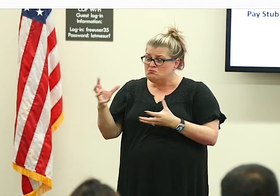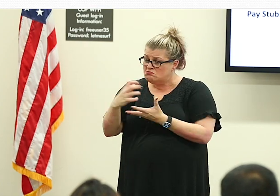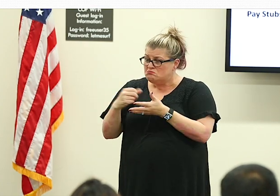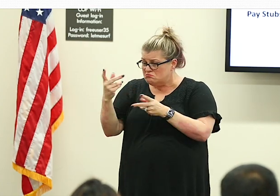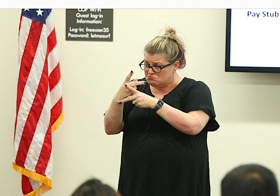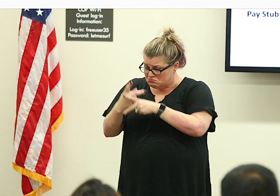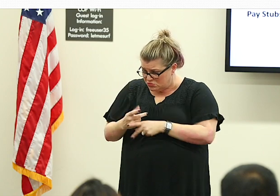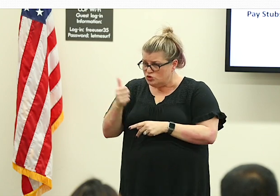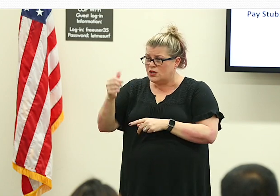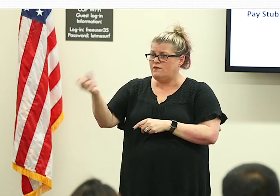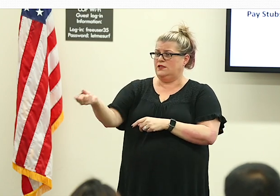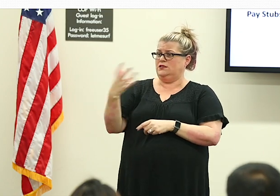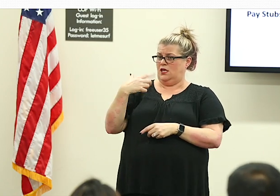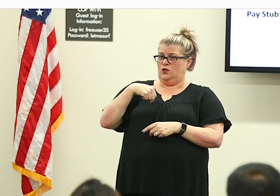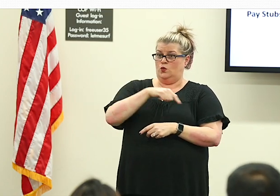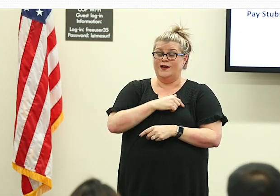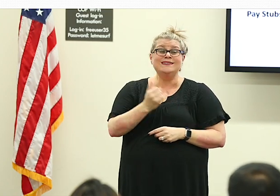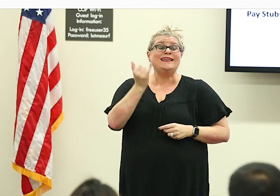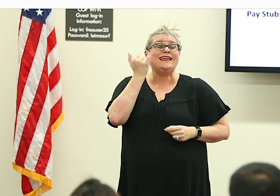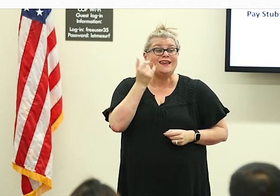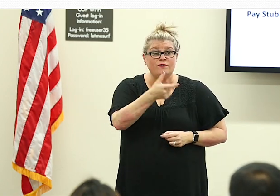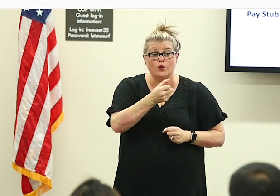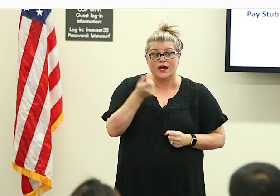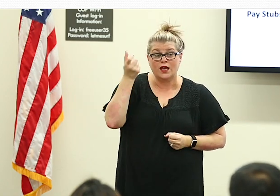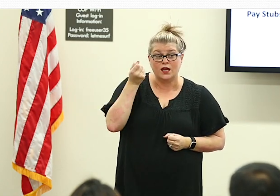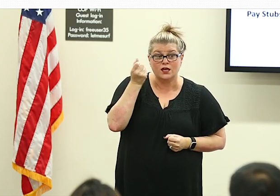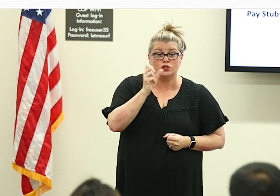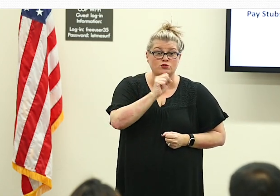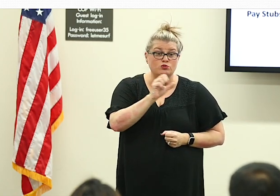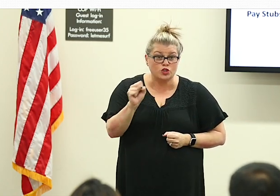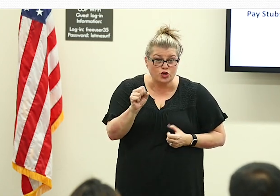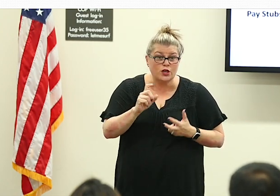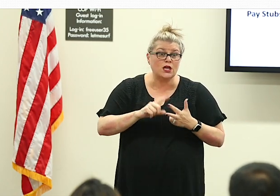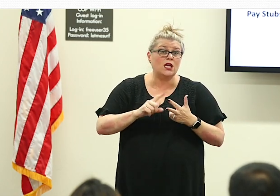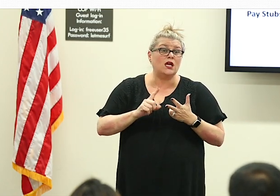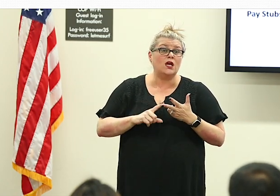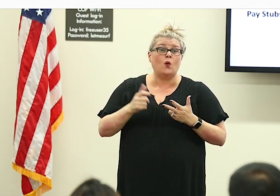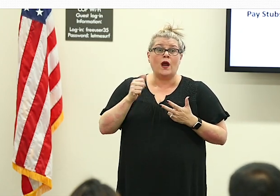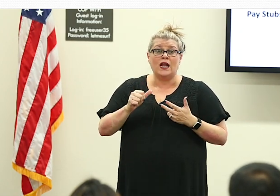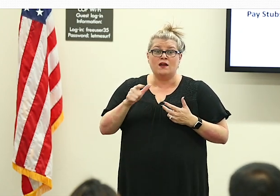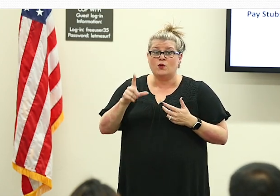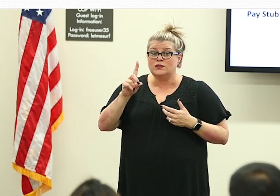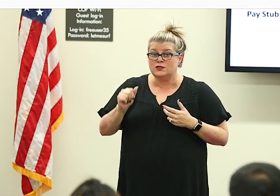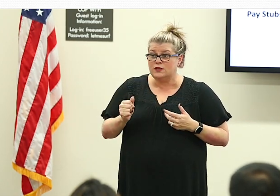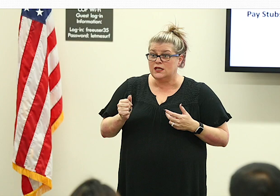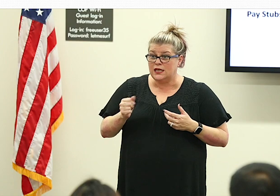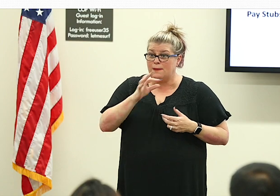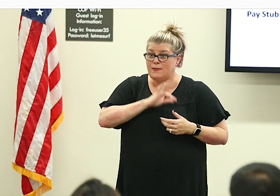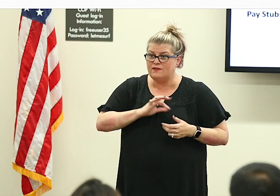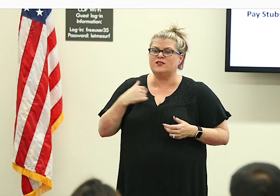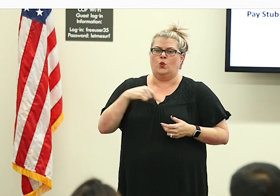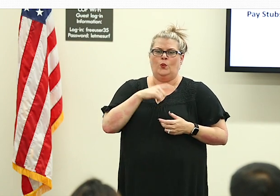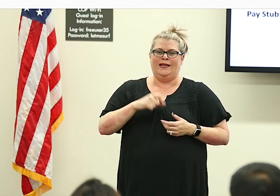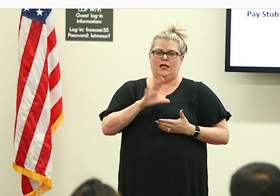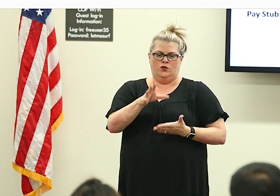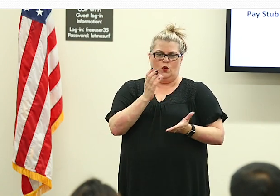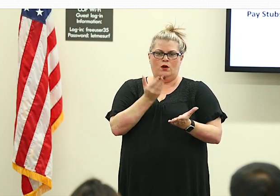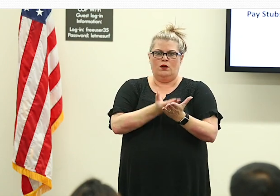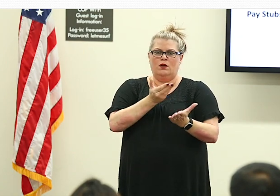If you are receiving Social Security or disability benefits, we need the current benefit letter. So if you have Social Security,